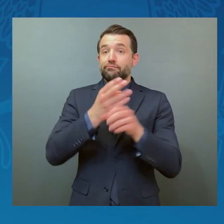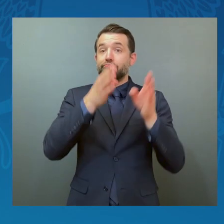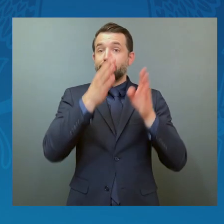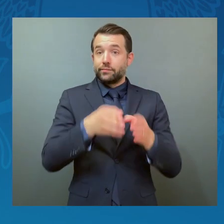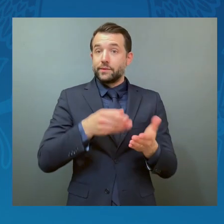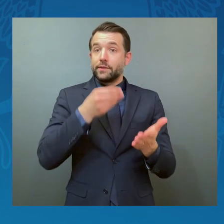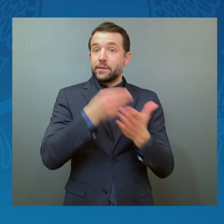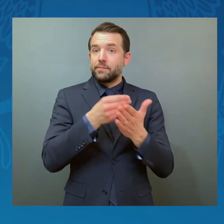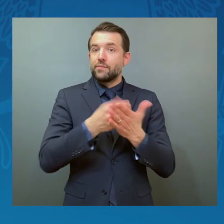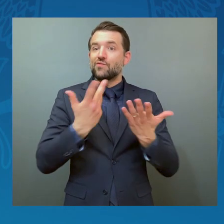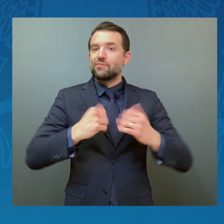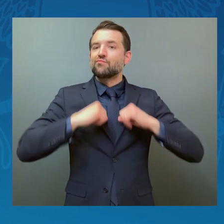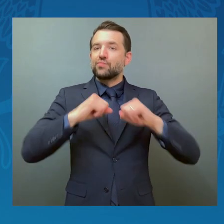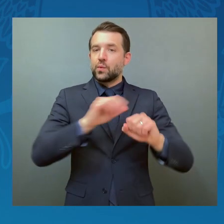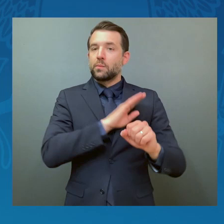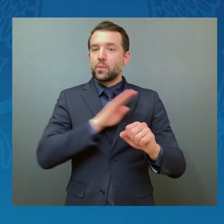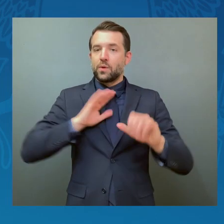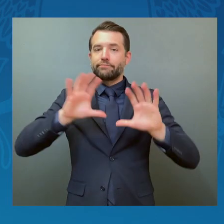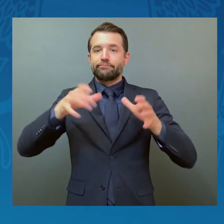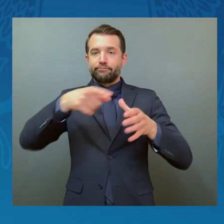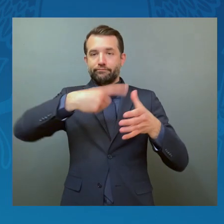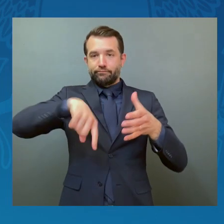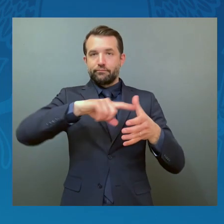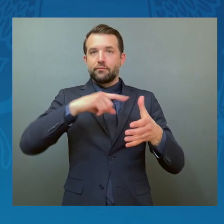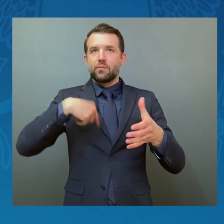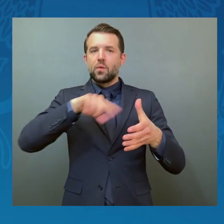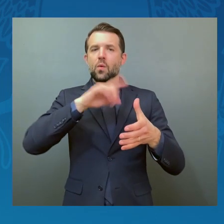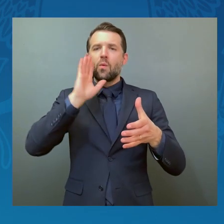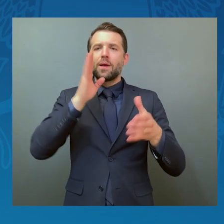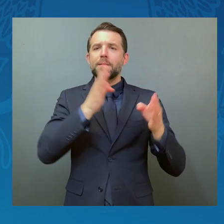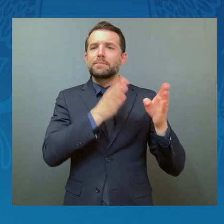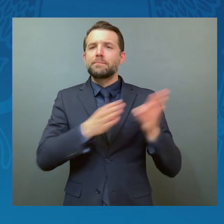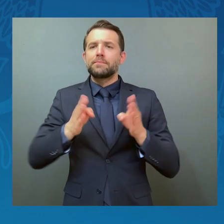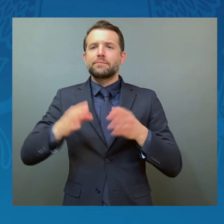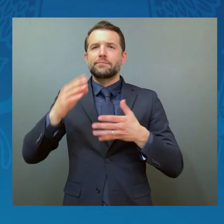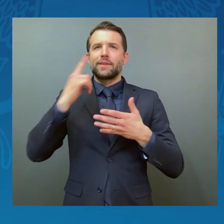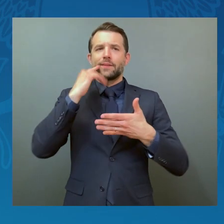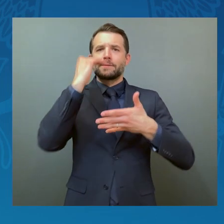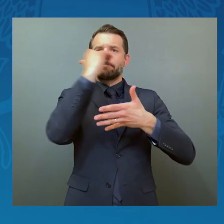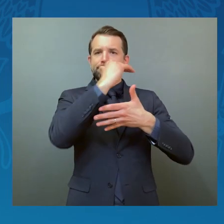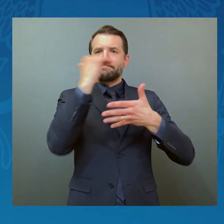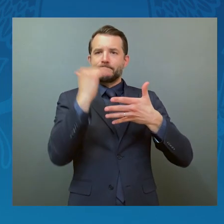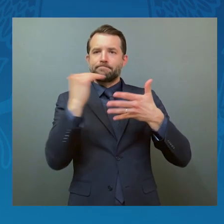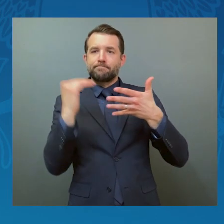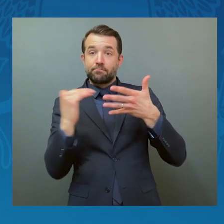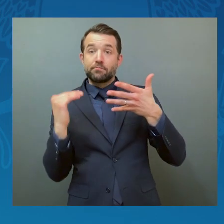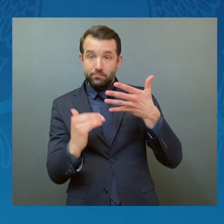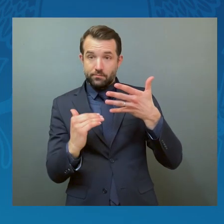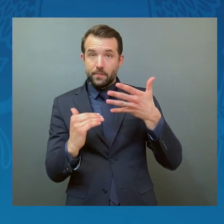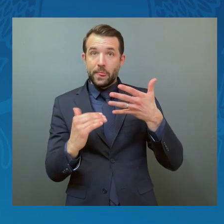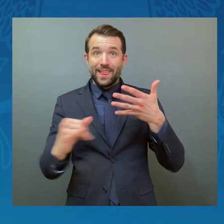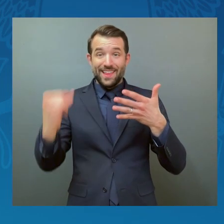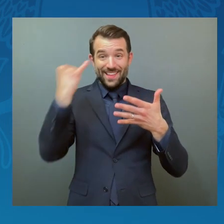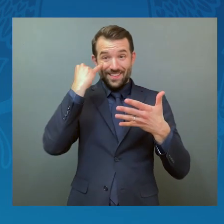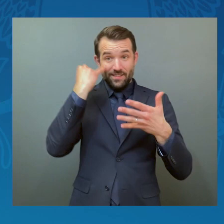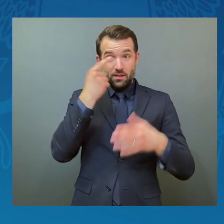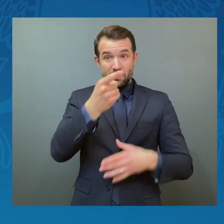to make sure that when you get sick and when you have medical bills, you are not kicked when you're on the ground.